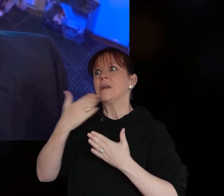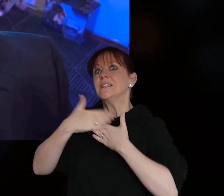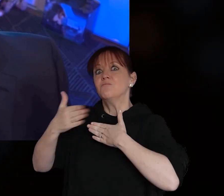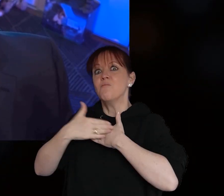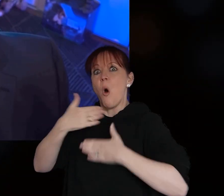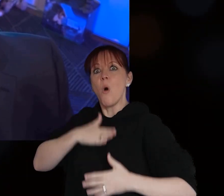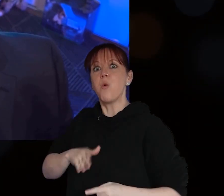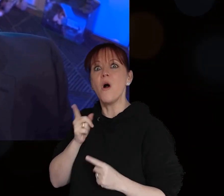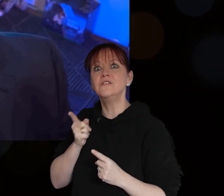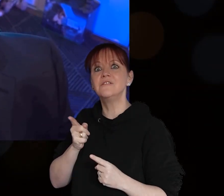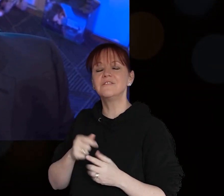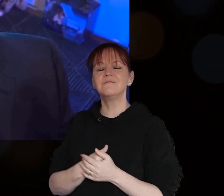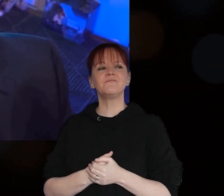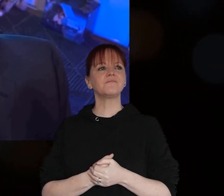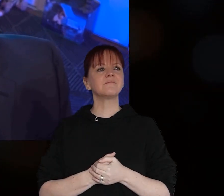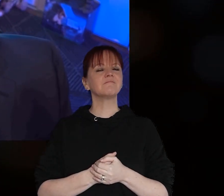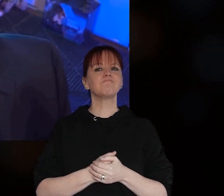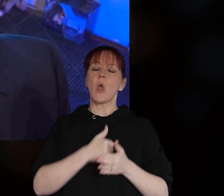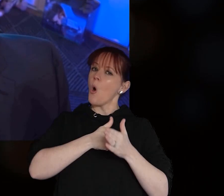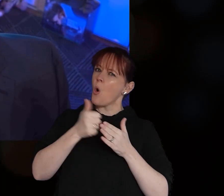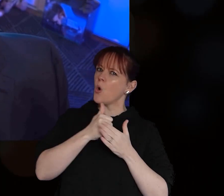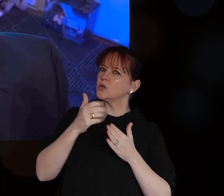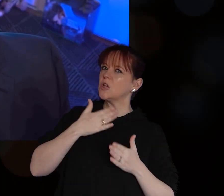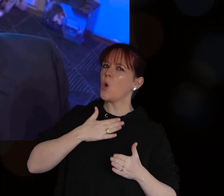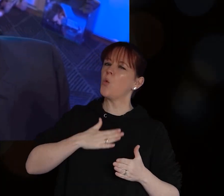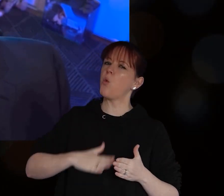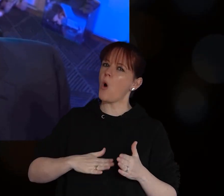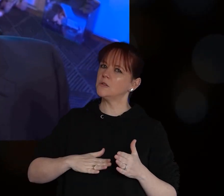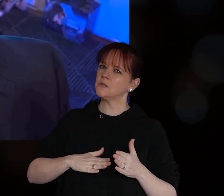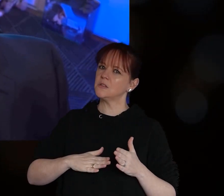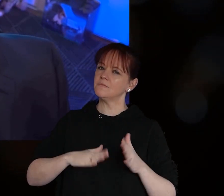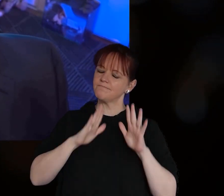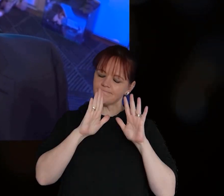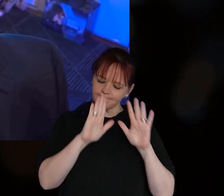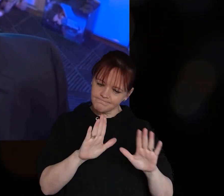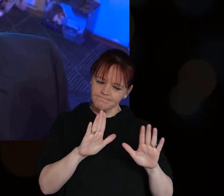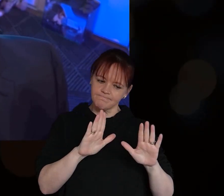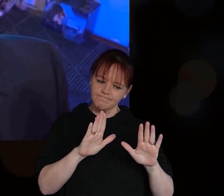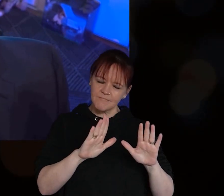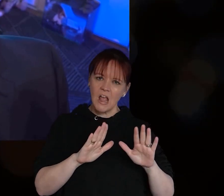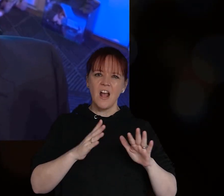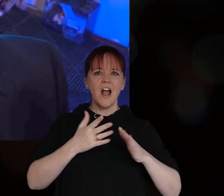I also do want to acknowledge still the massive layoffs we've had in 2024.